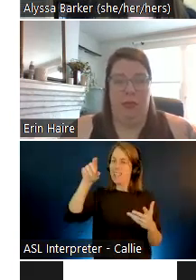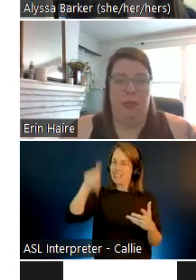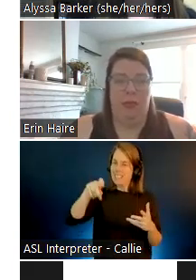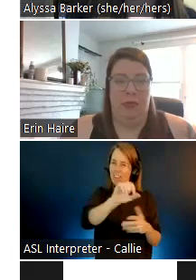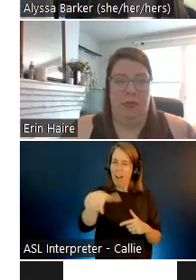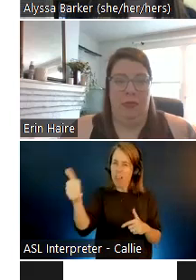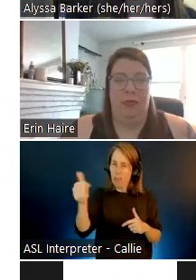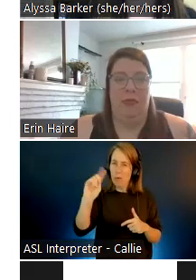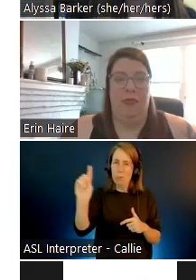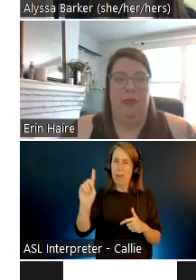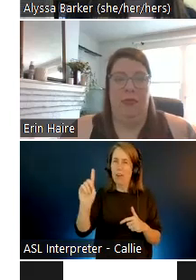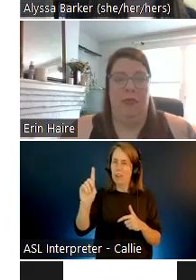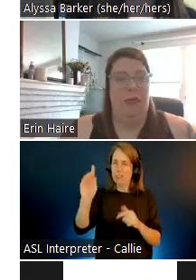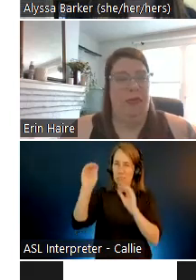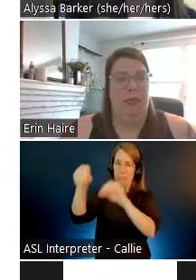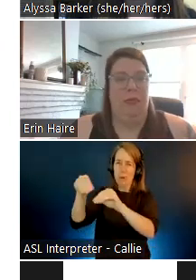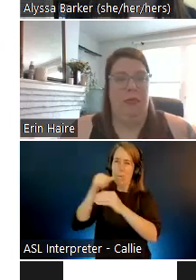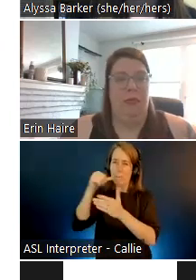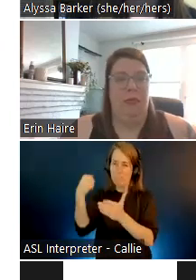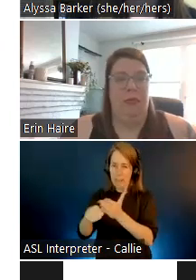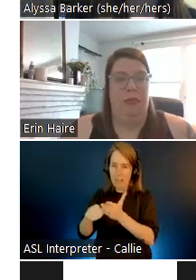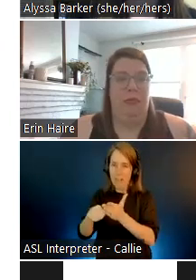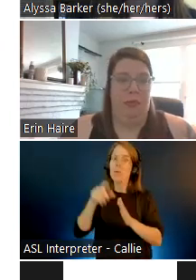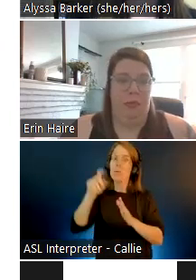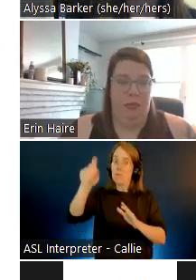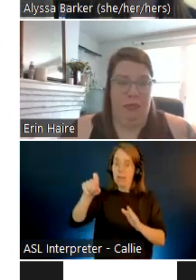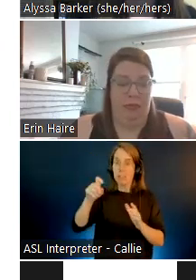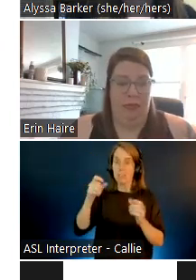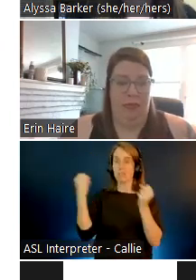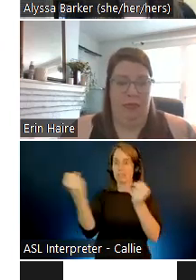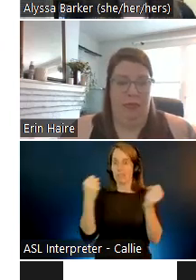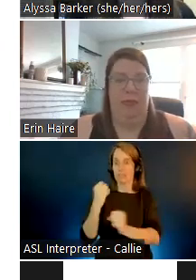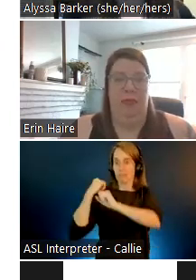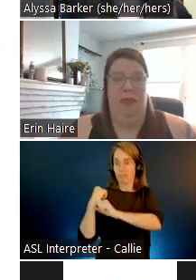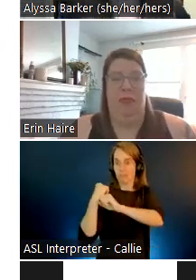what do you guys think accommodation or modification